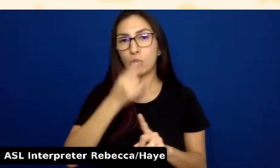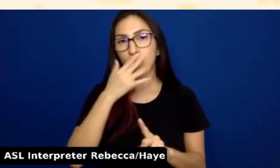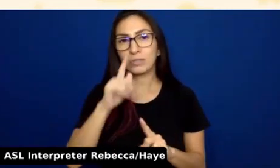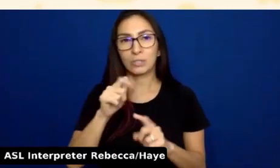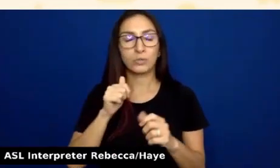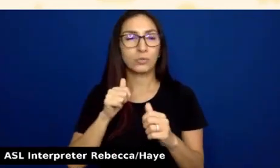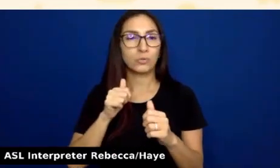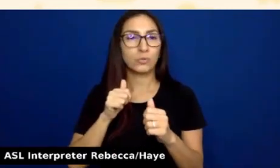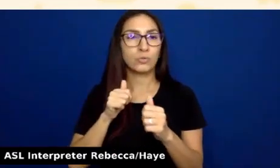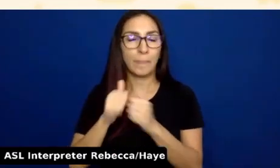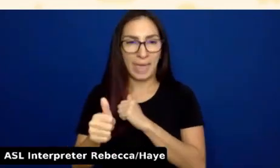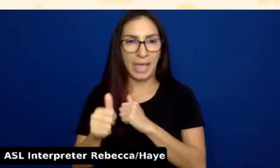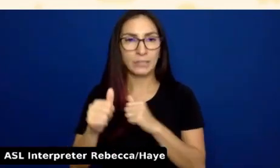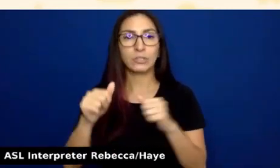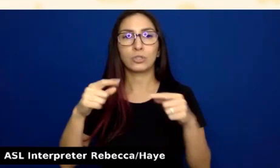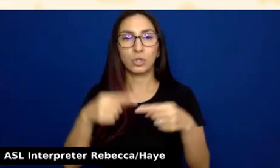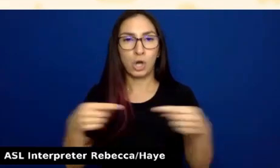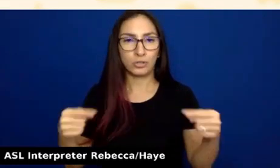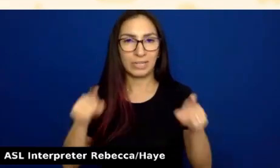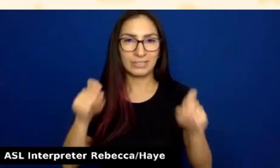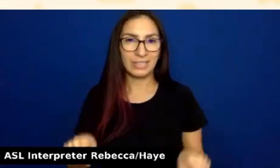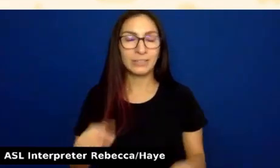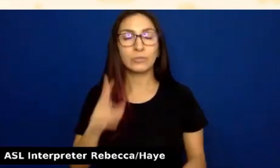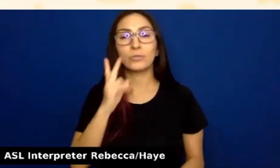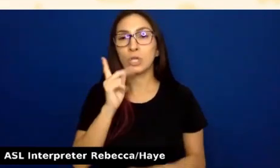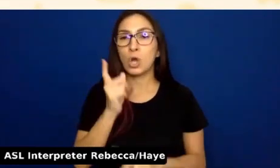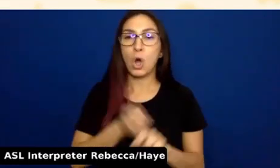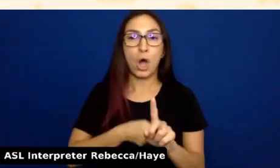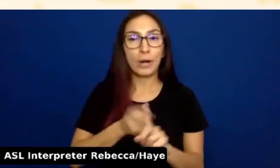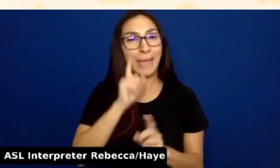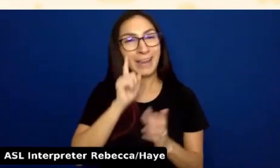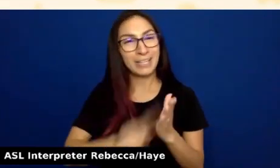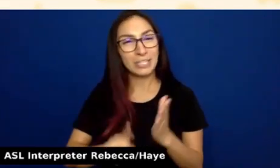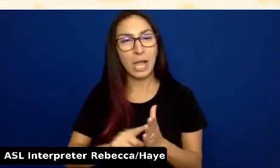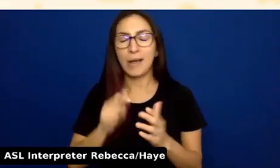As we saw from the automated checker, they passed fine and they failed in Divi.